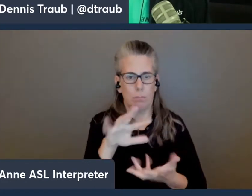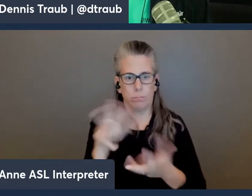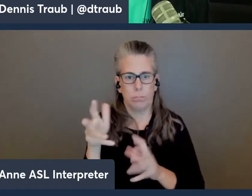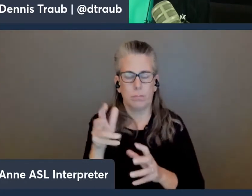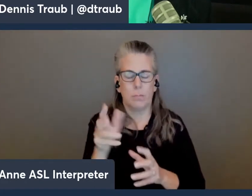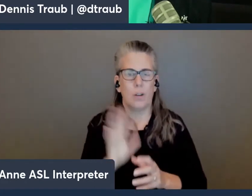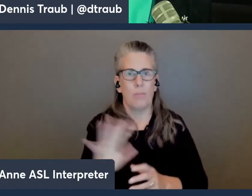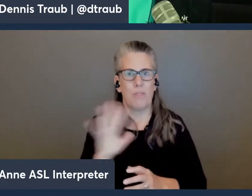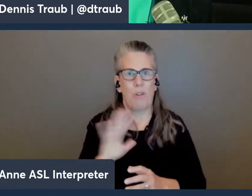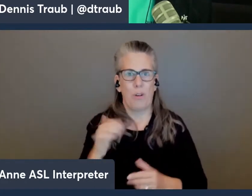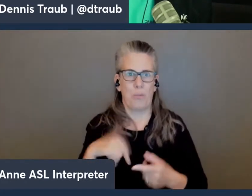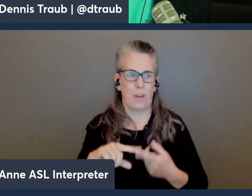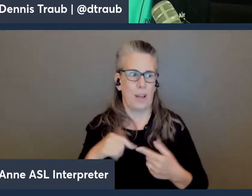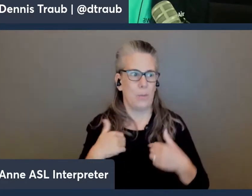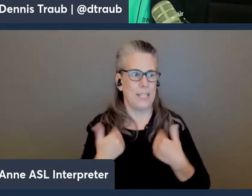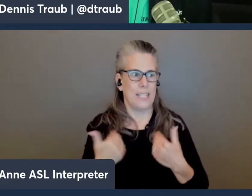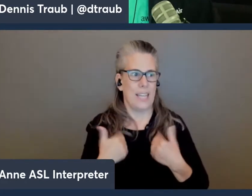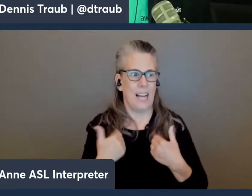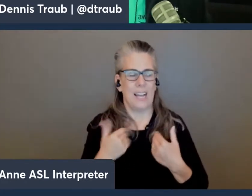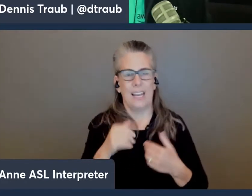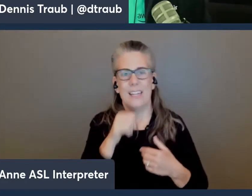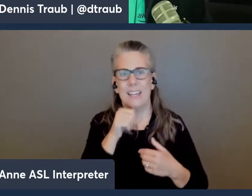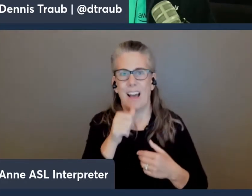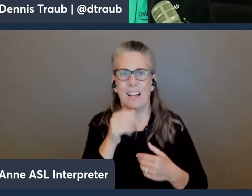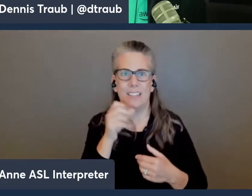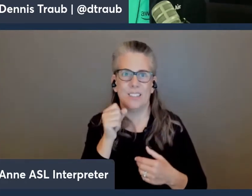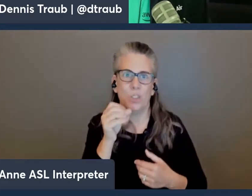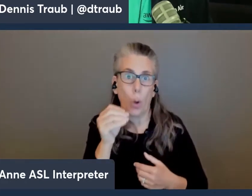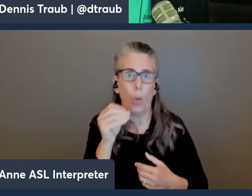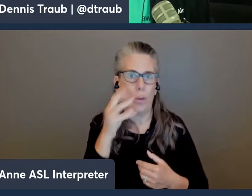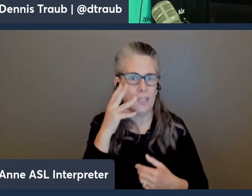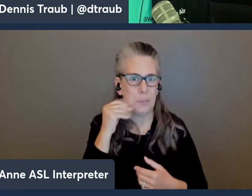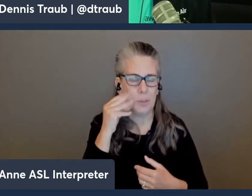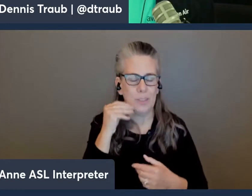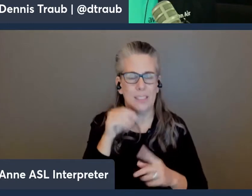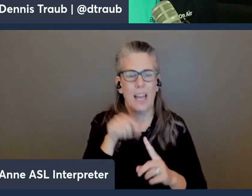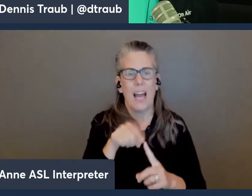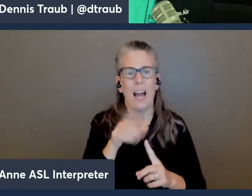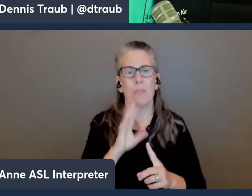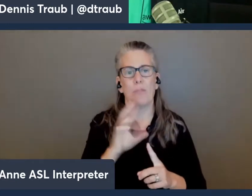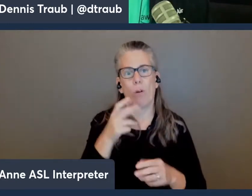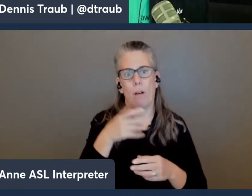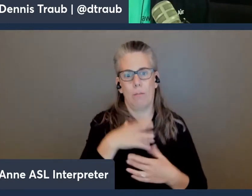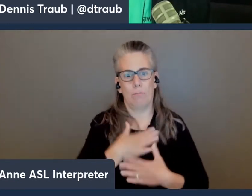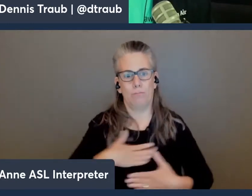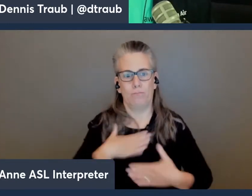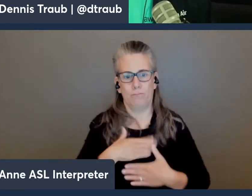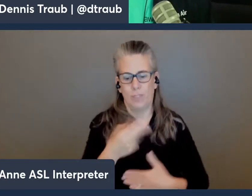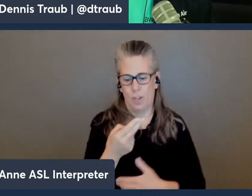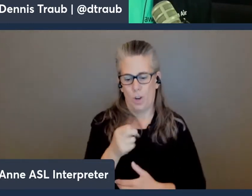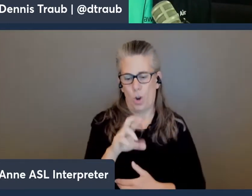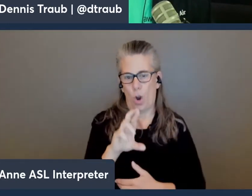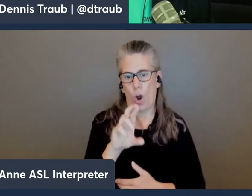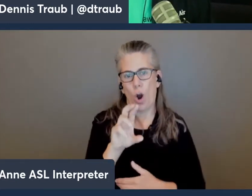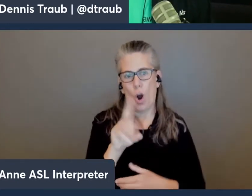let's say "experienced" You are still young. Ah. You are. I used to like hard-code stuff in my- I hard-code secrets in my code because,